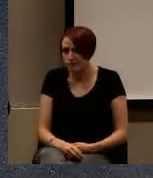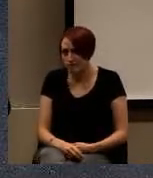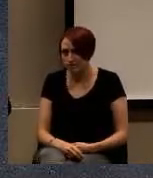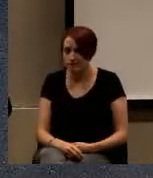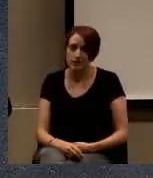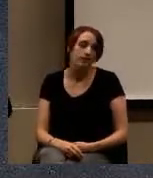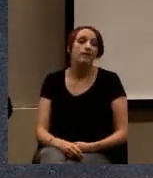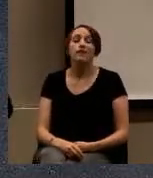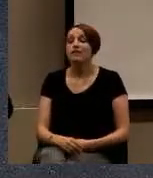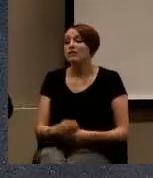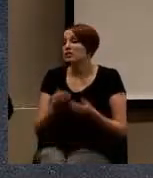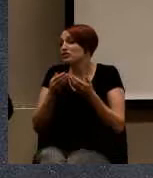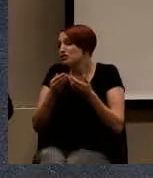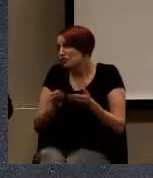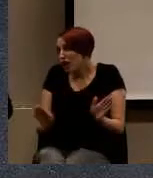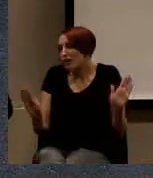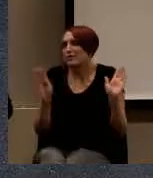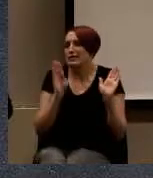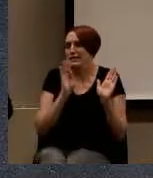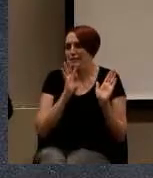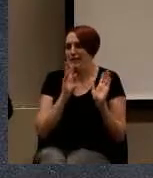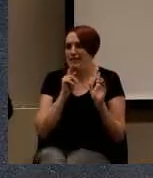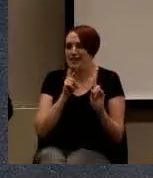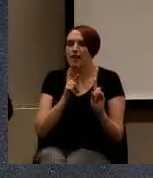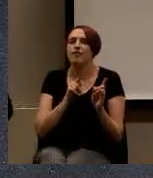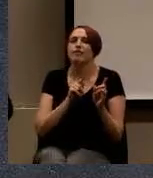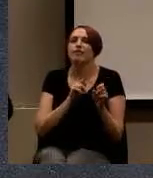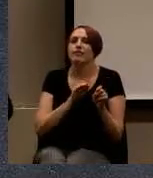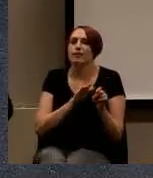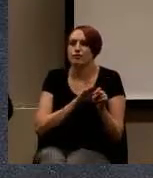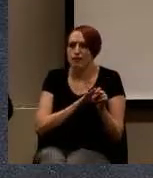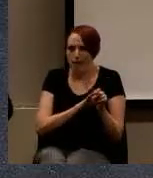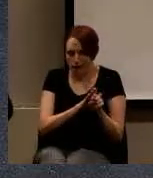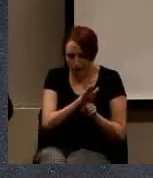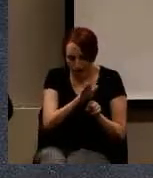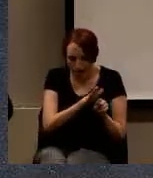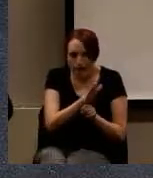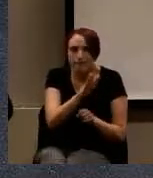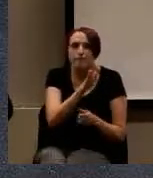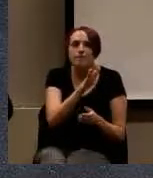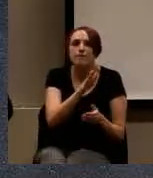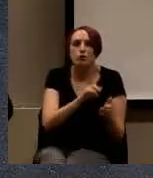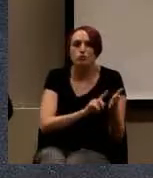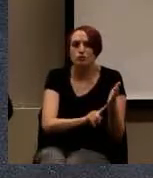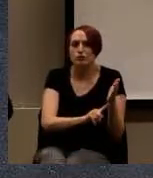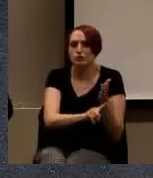But generally speaking there's enough of a, you know, a strong enough correlation, you know not